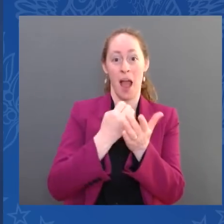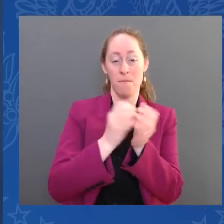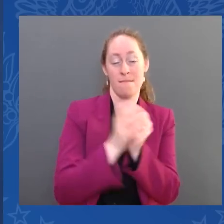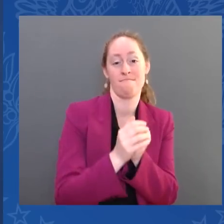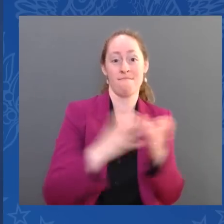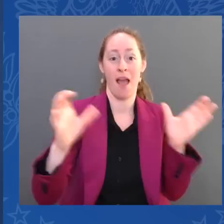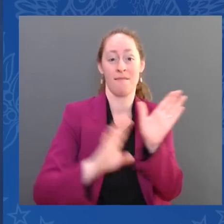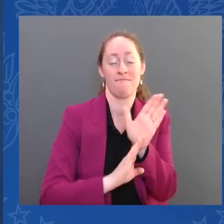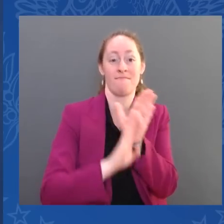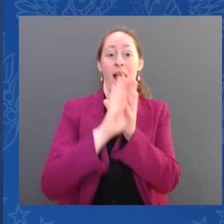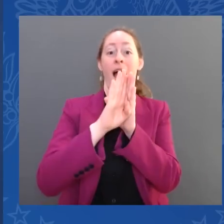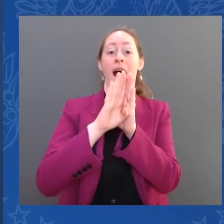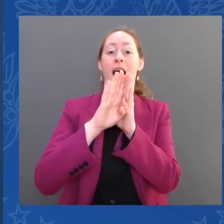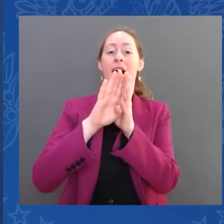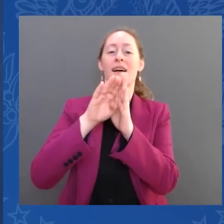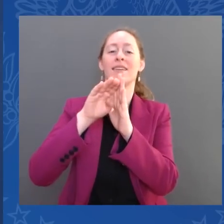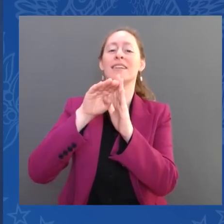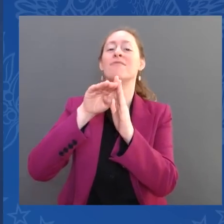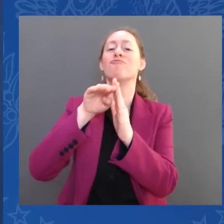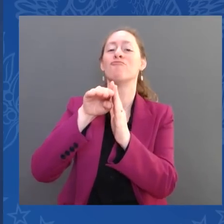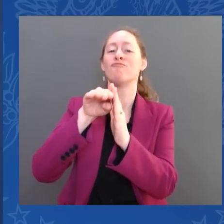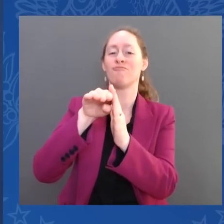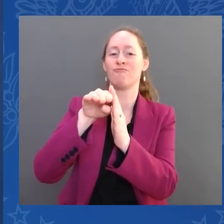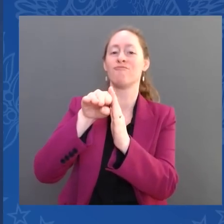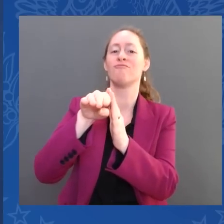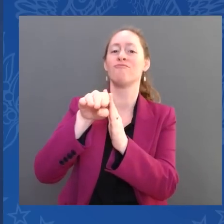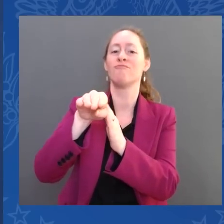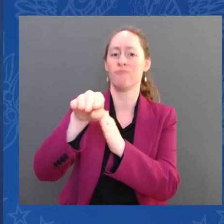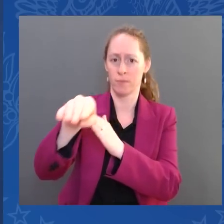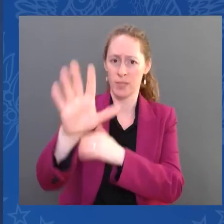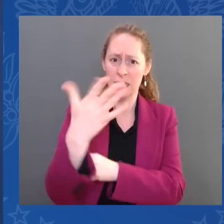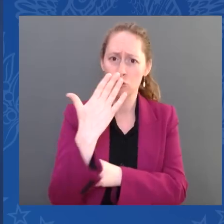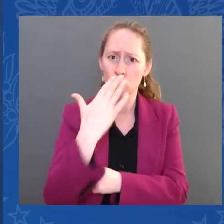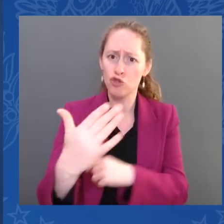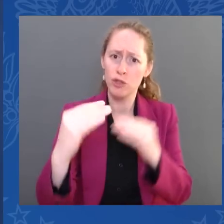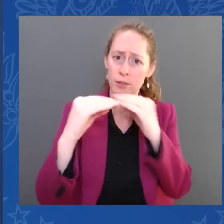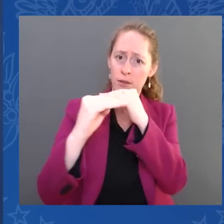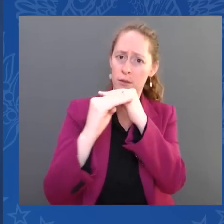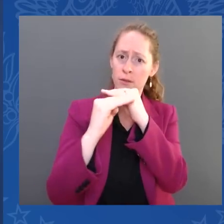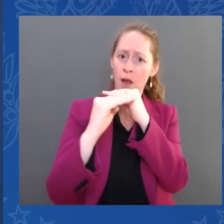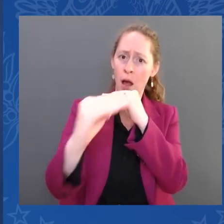we should expect to see more moderation. We aren't likely to see the kind of blockbuster job